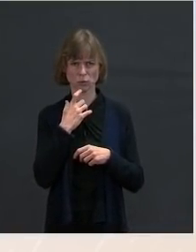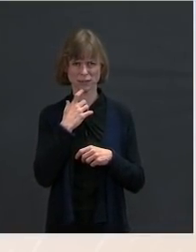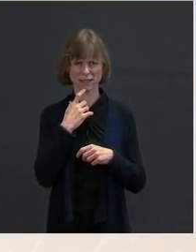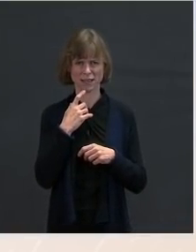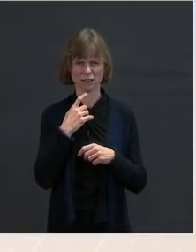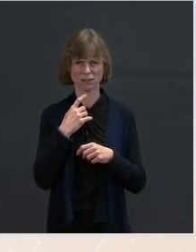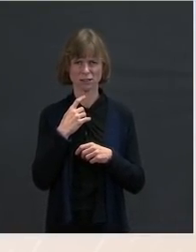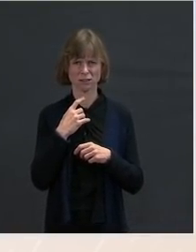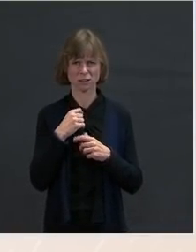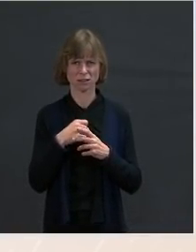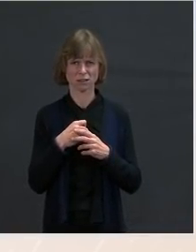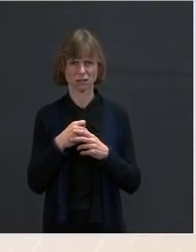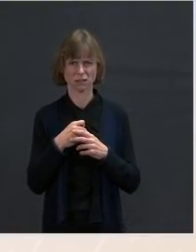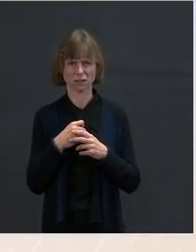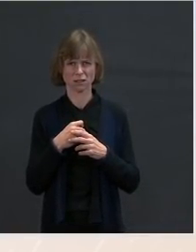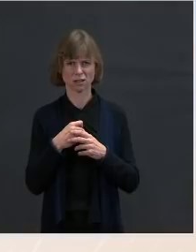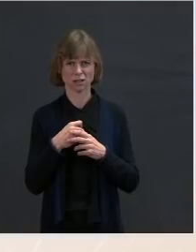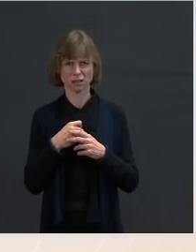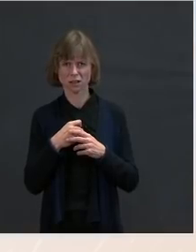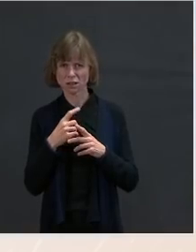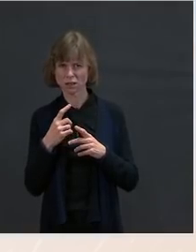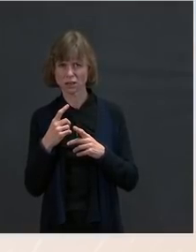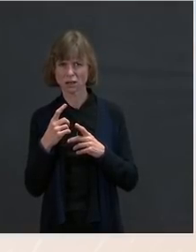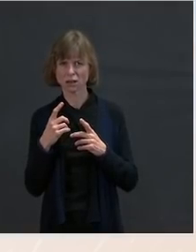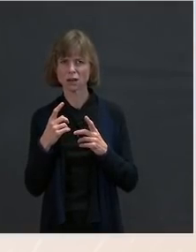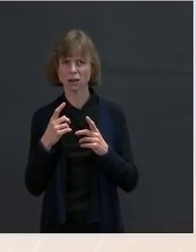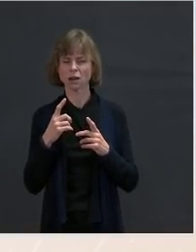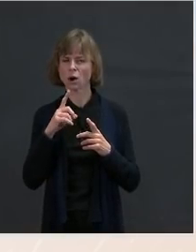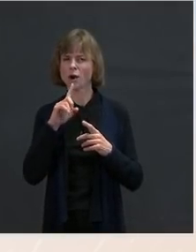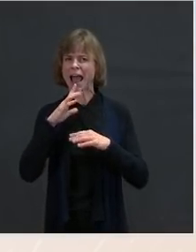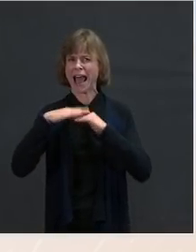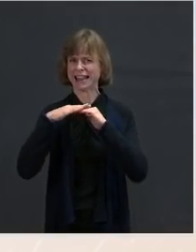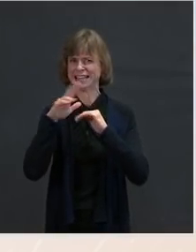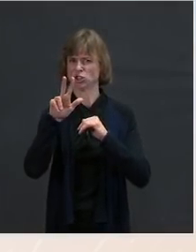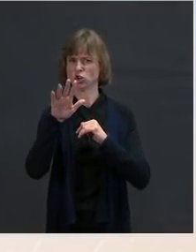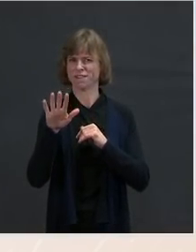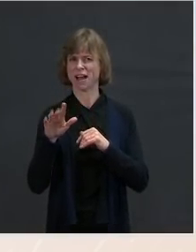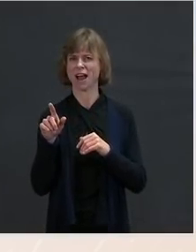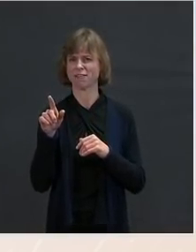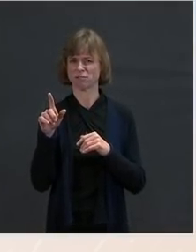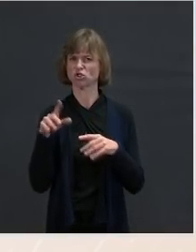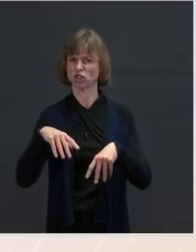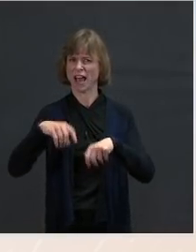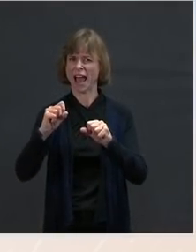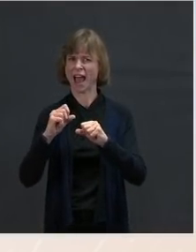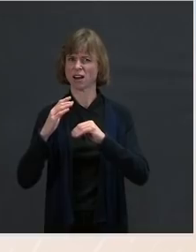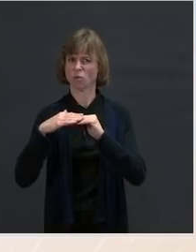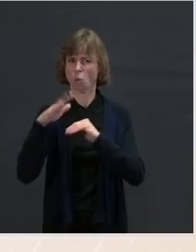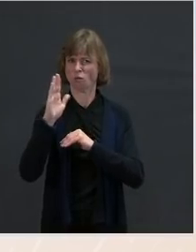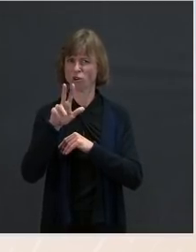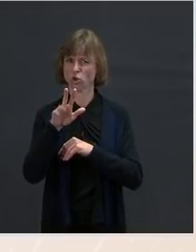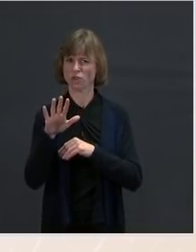Is that correct? Is there -- Ms. Psaki: Over -- at least 35. Had over 35 meetings. Mm-hmm. The Press: Is there a reason she's not met with more?